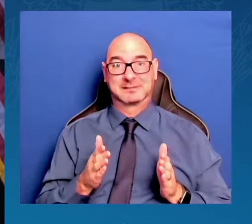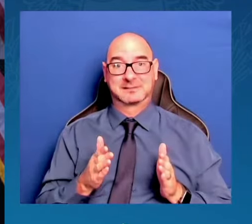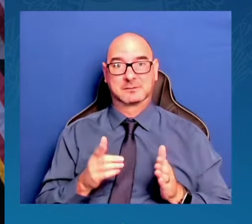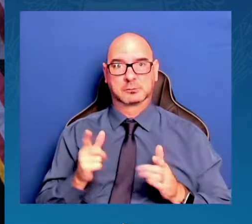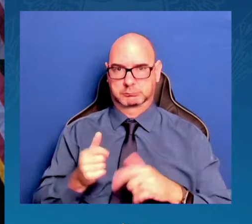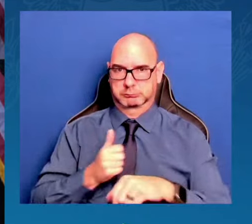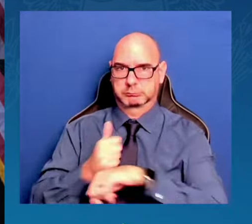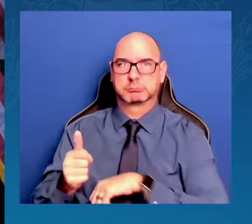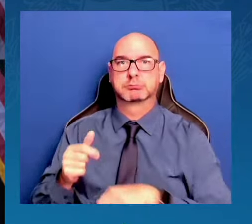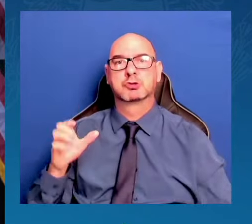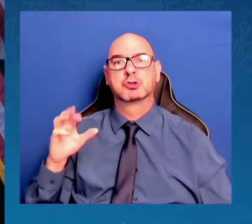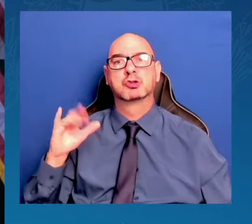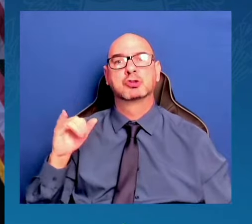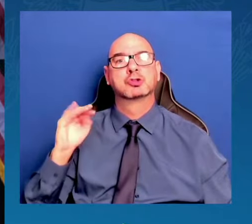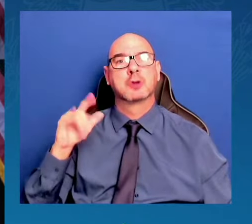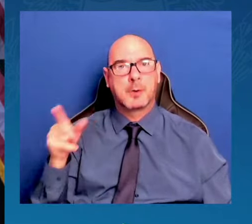prescribed by medical professionals.